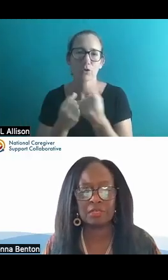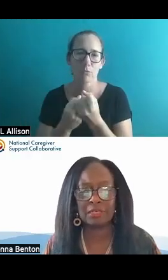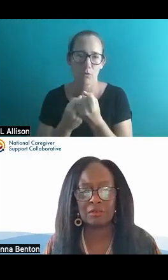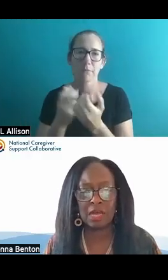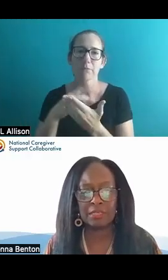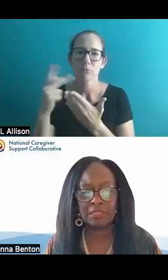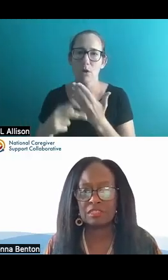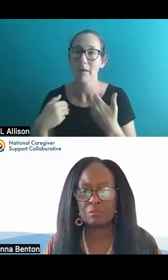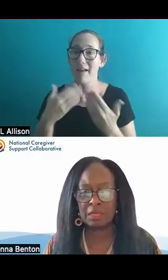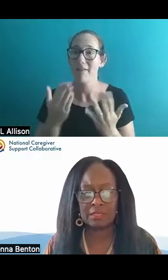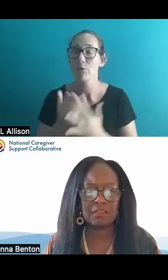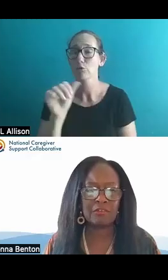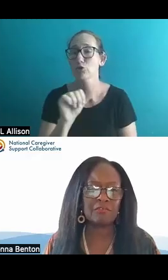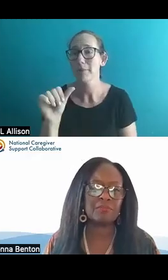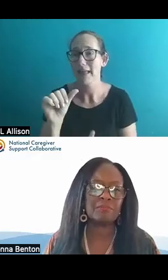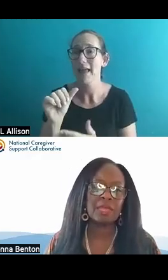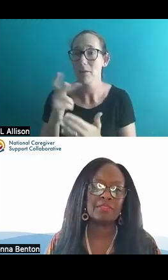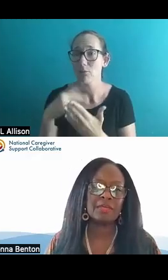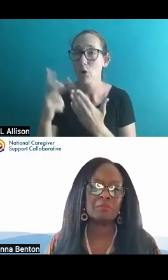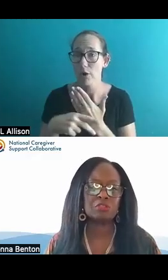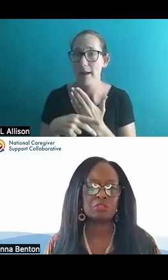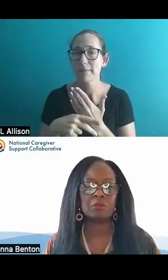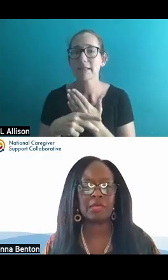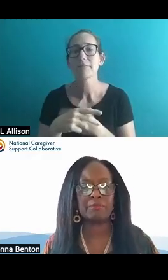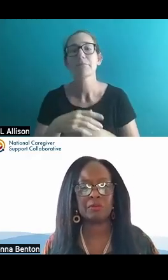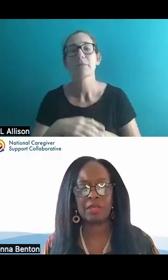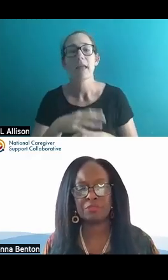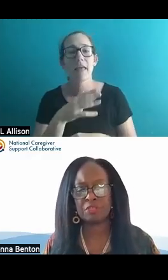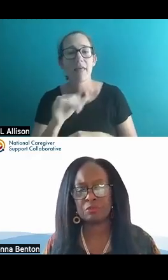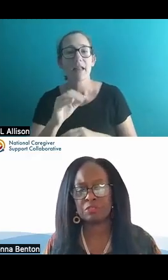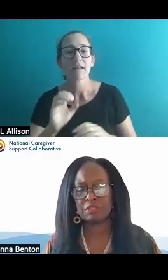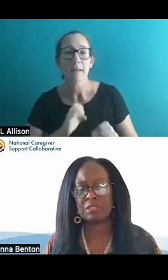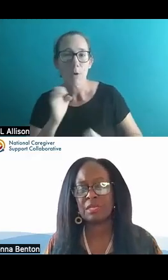legal guidance that's related to caregiving, and that emotional and mental health resources that